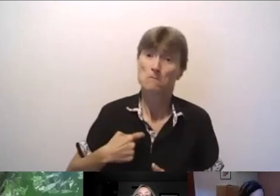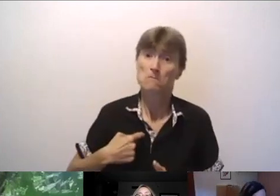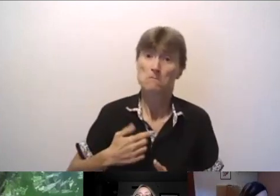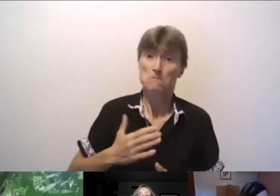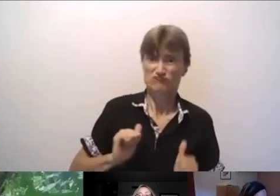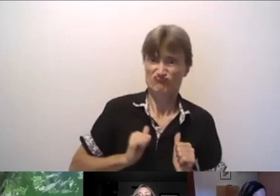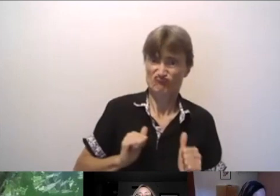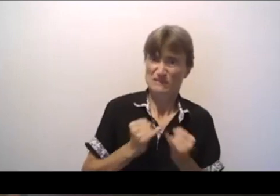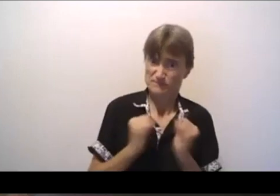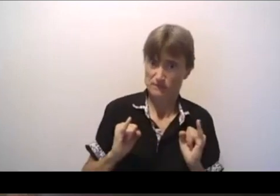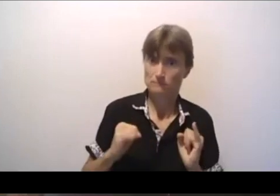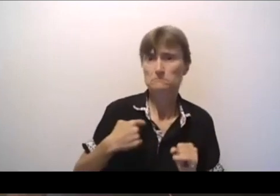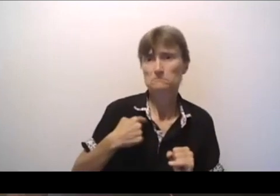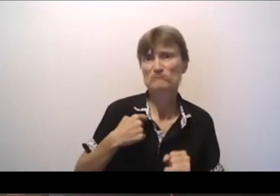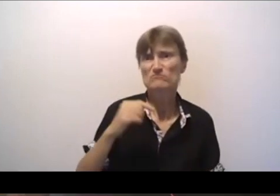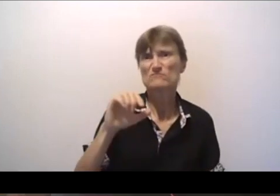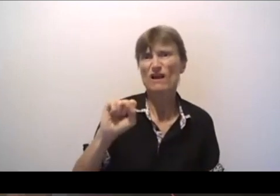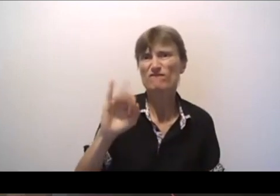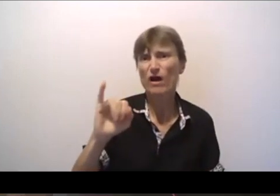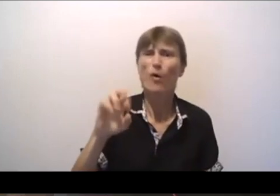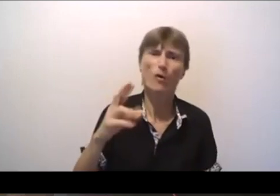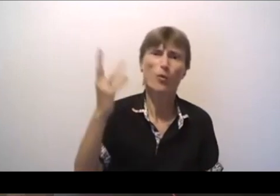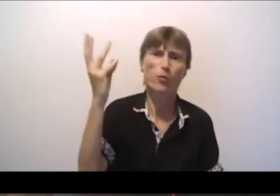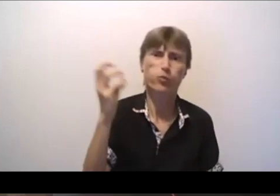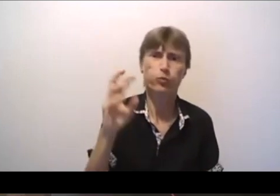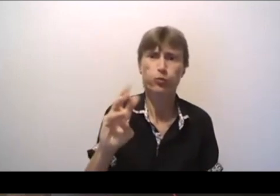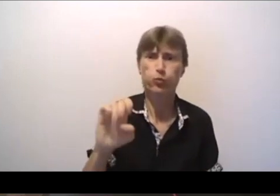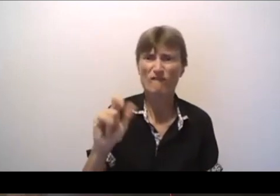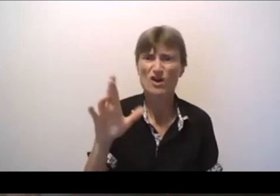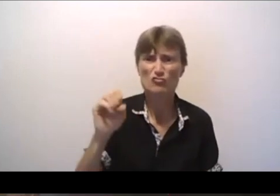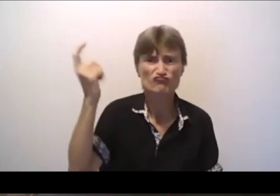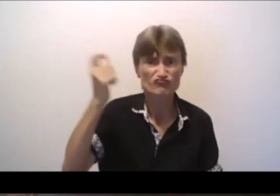social assistance which i call welfare i was on